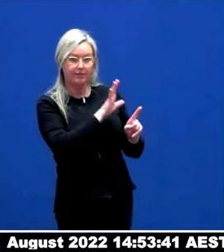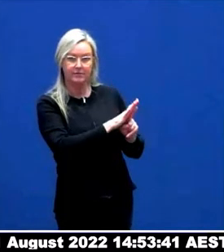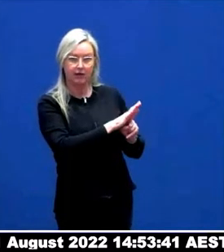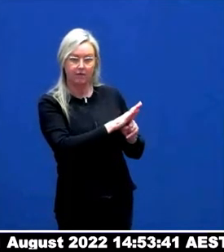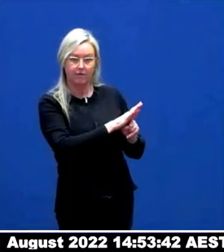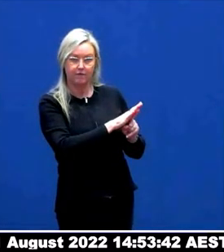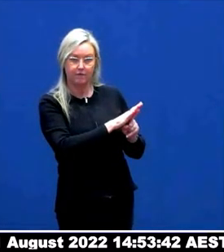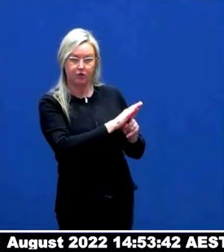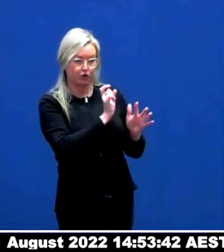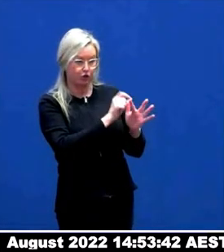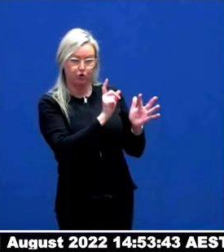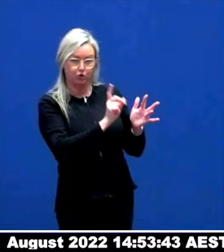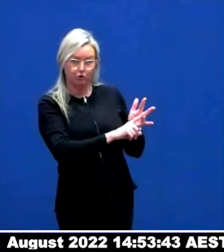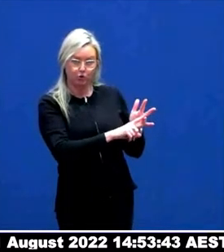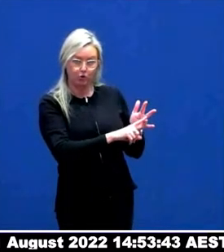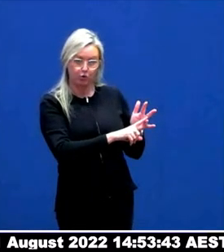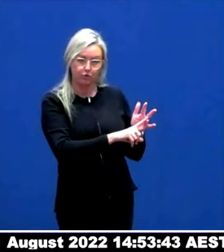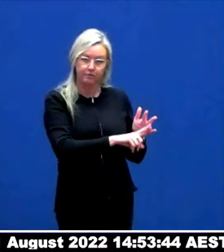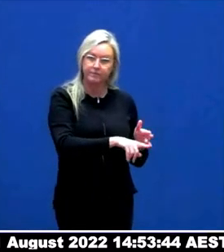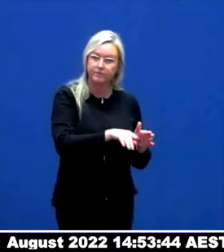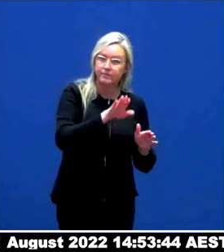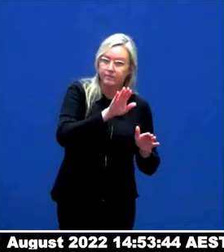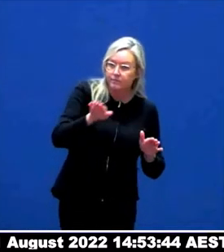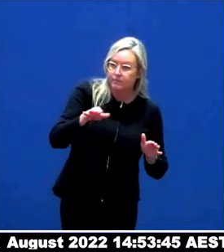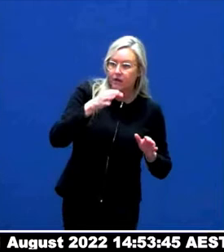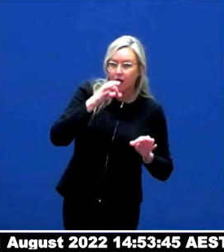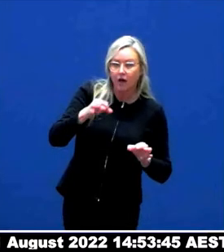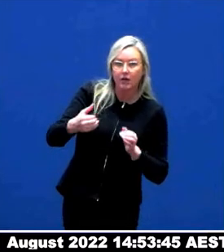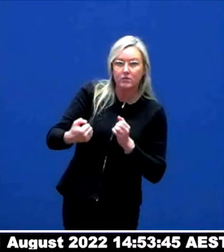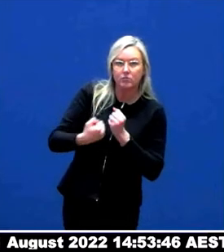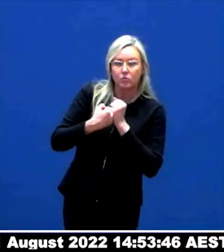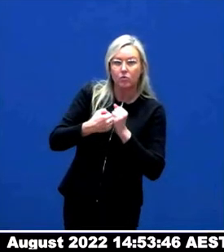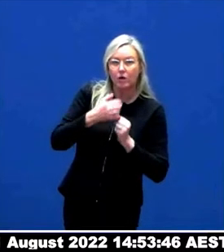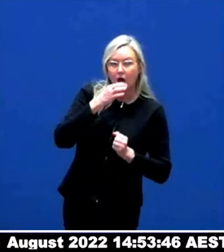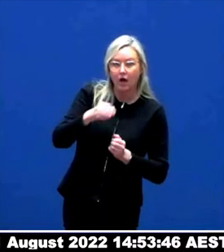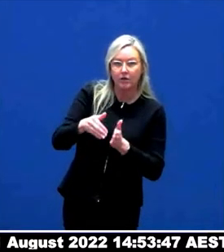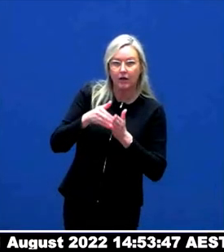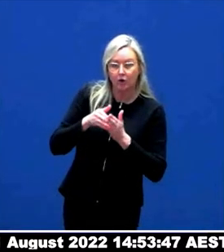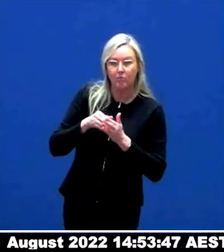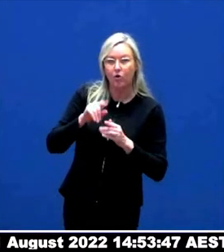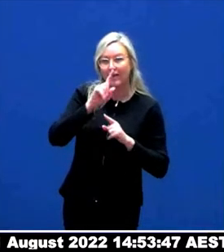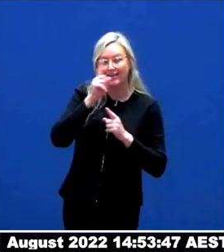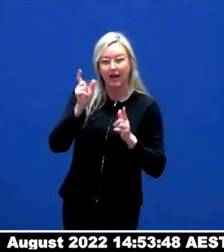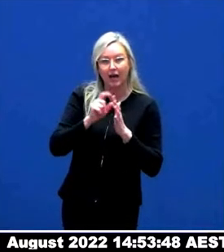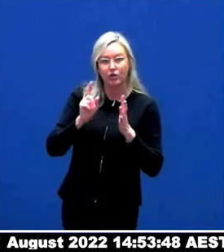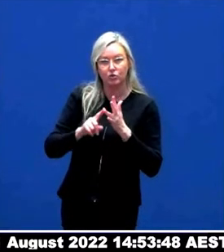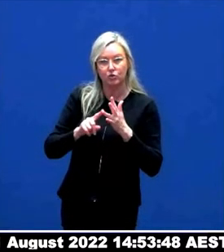undertake or psychosocial functioning in undertaking one or more of the following activities, communication, social interaction."